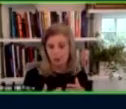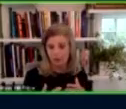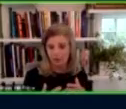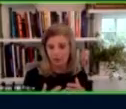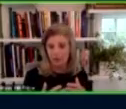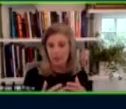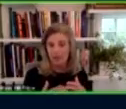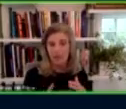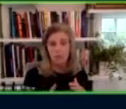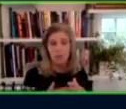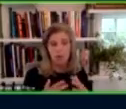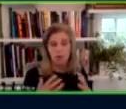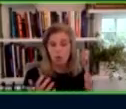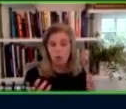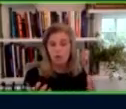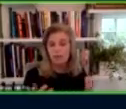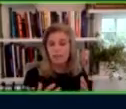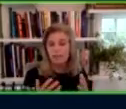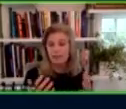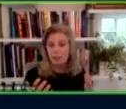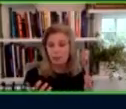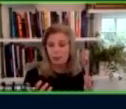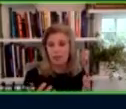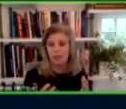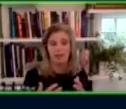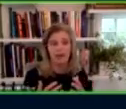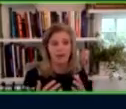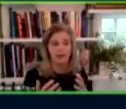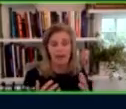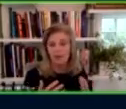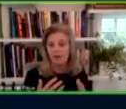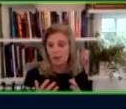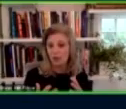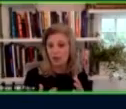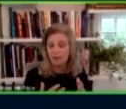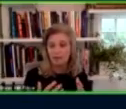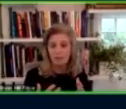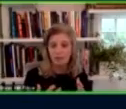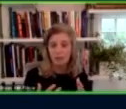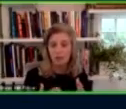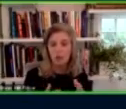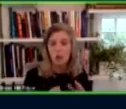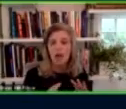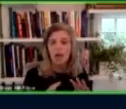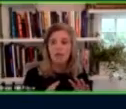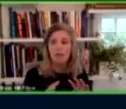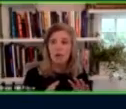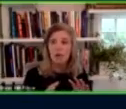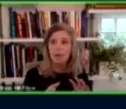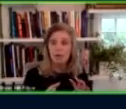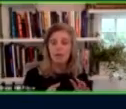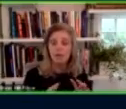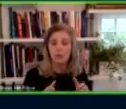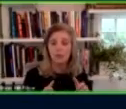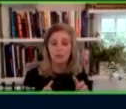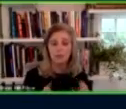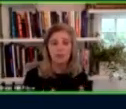MONSTROUS AND THEN WITH THE WHOLE 19th CENTURY CABINET OF CURIOSITY IS FREAK SHOWS, I THINK AS A CULTURE WE SORT OF